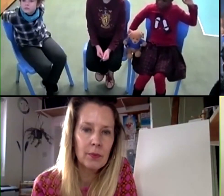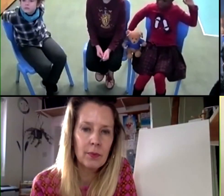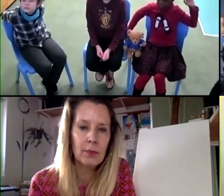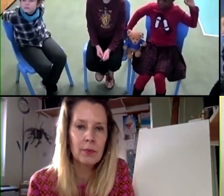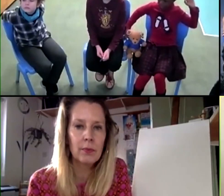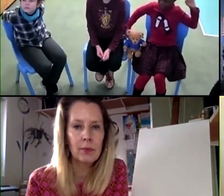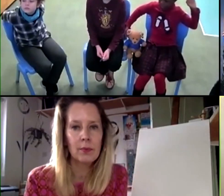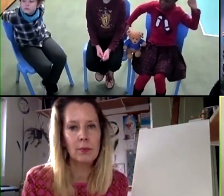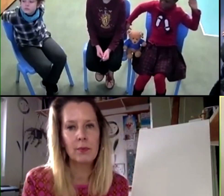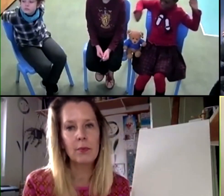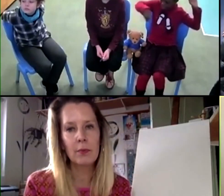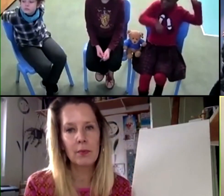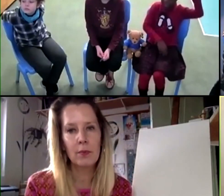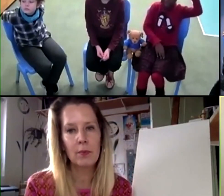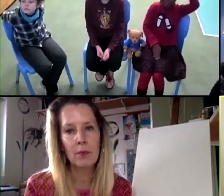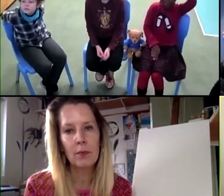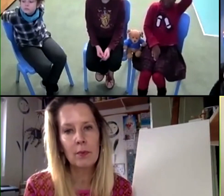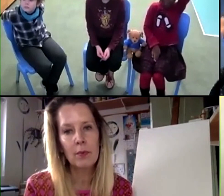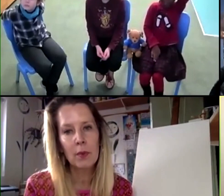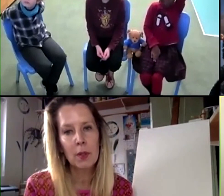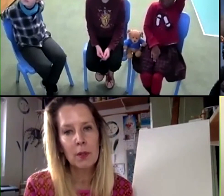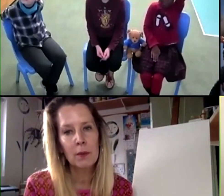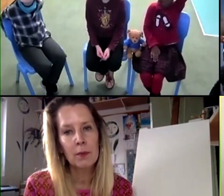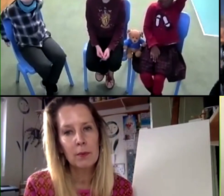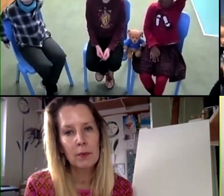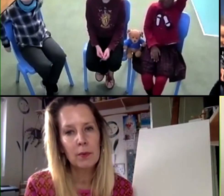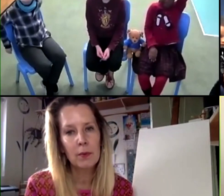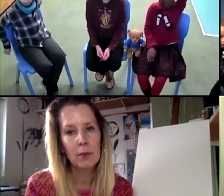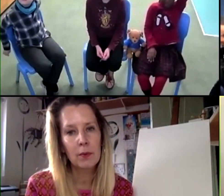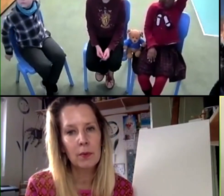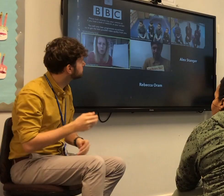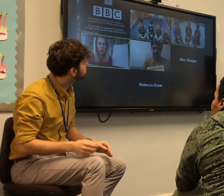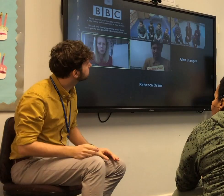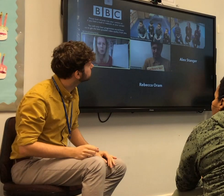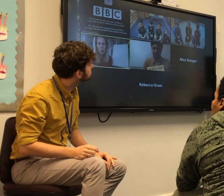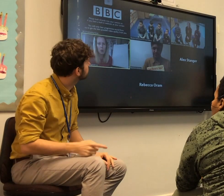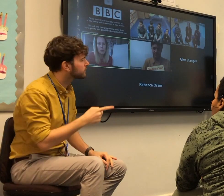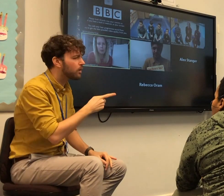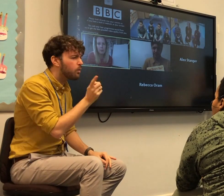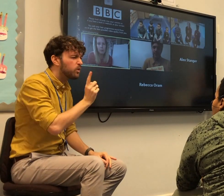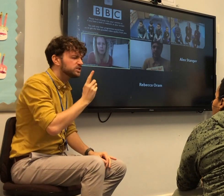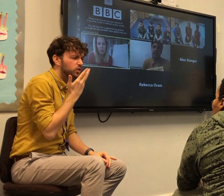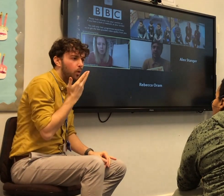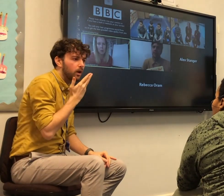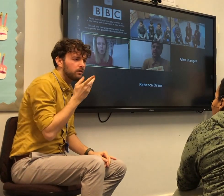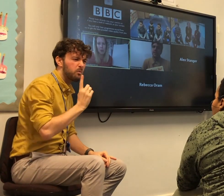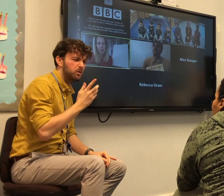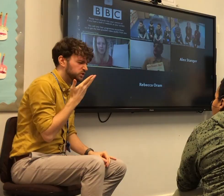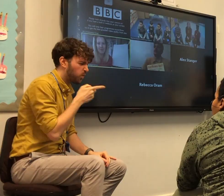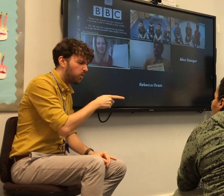the bear wouldn't be able to sign until he was 11 years old. Can I ask you which school that was? That you went to?